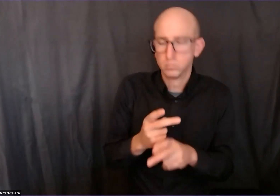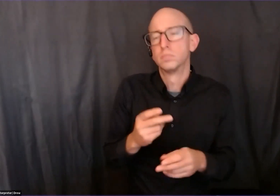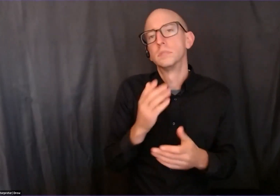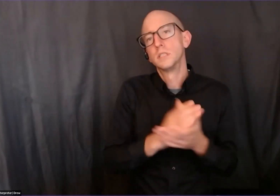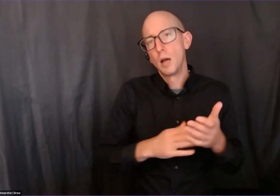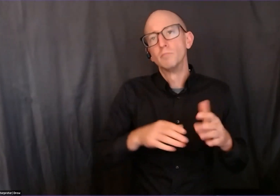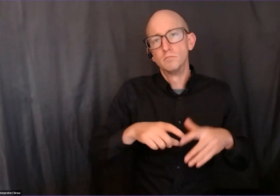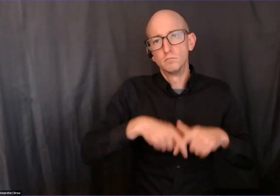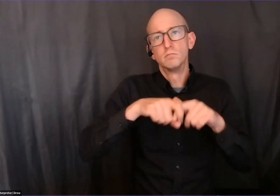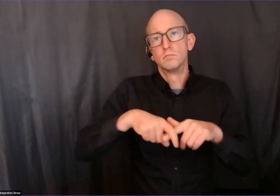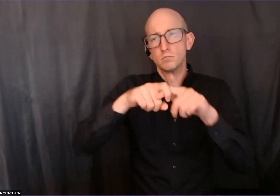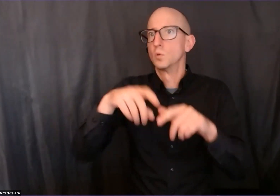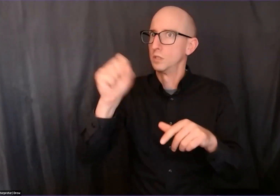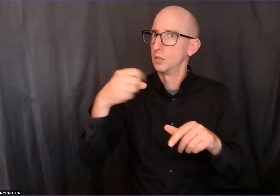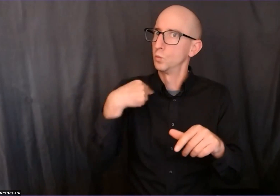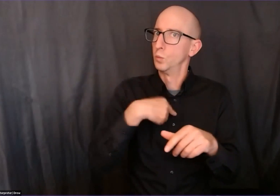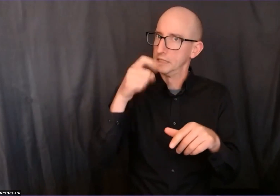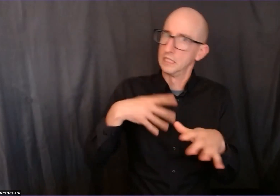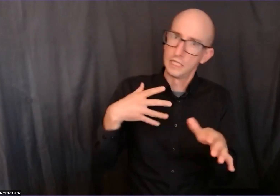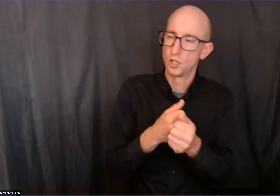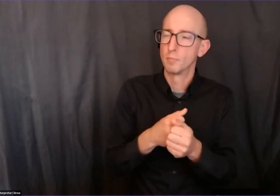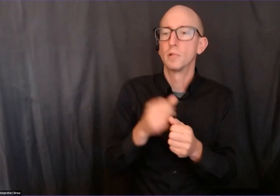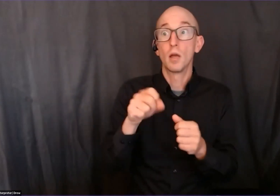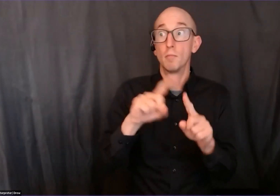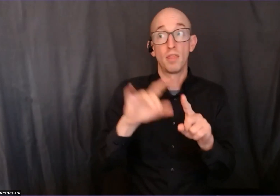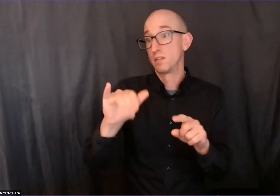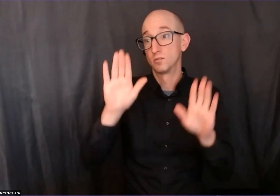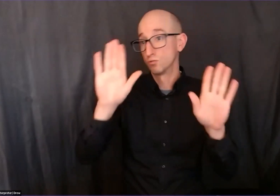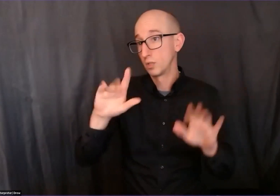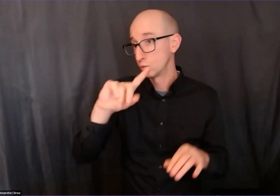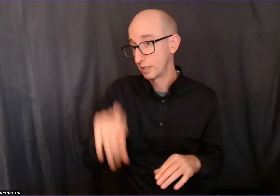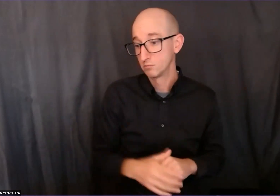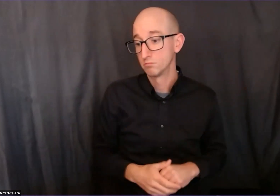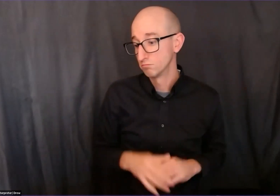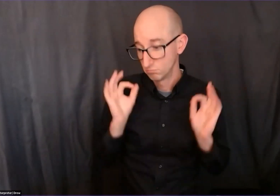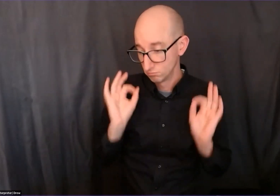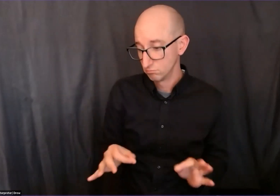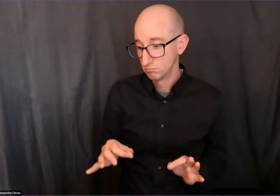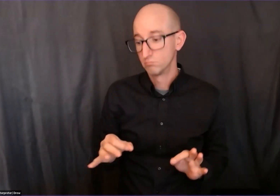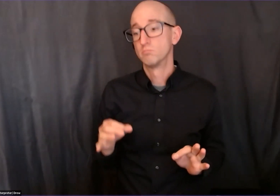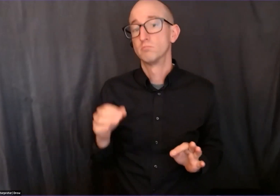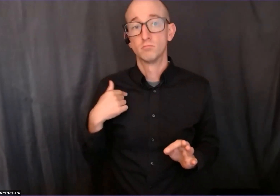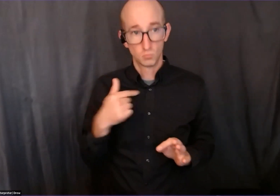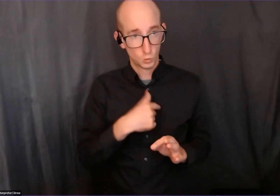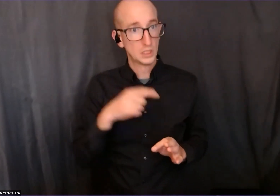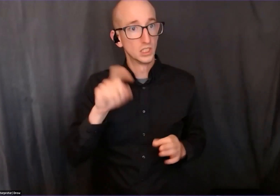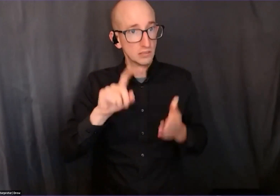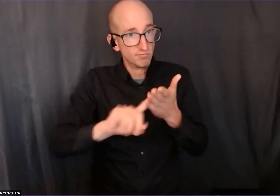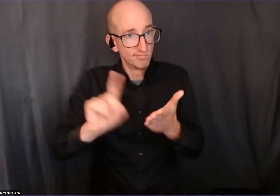industry, frankly, that it should be a standard practice. And I think, again, you'll see that we